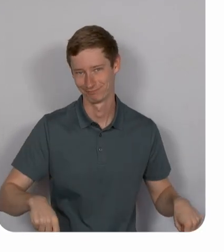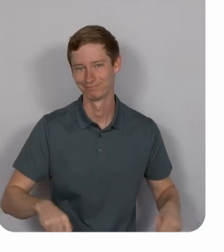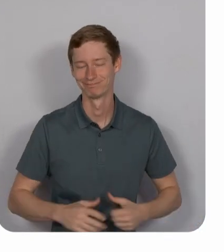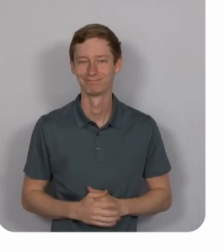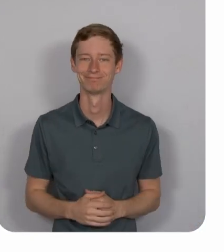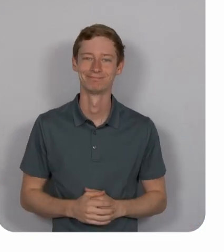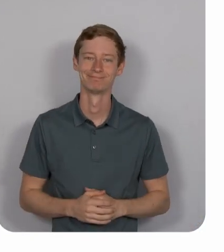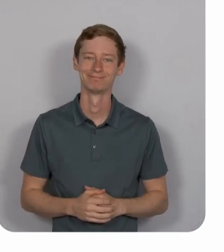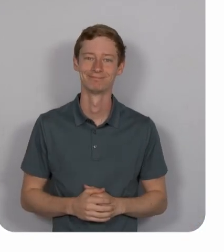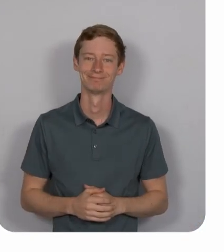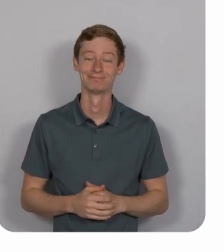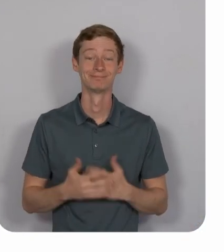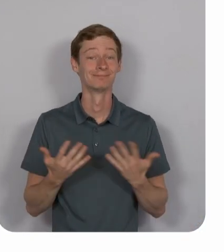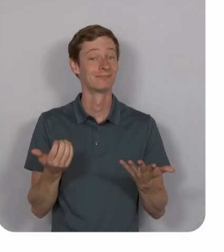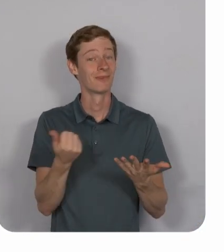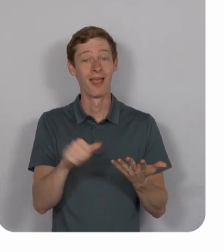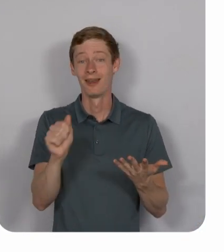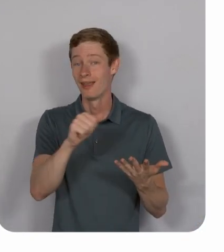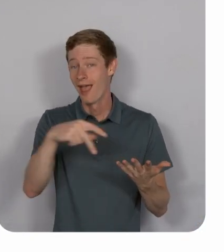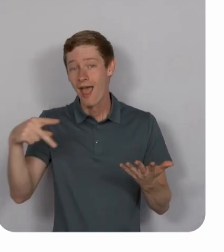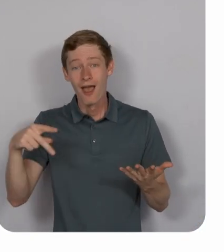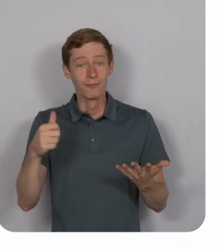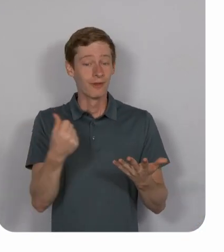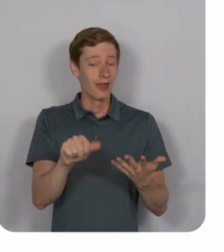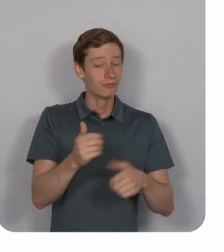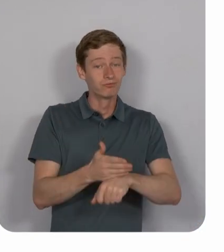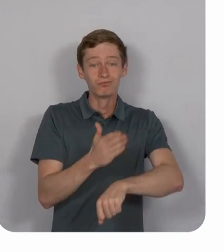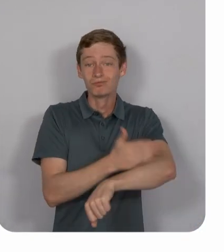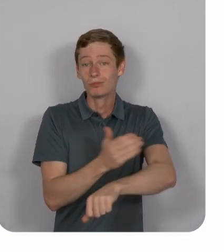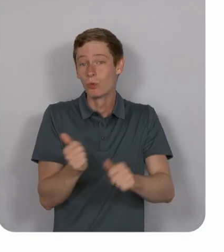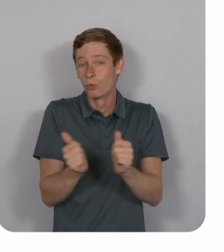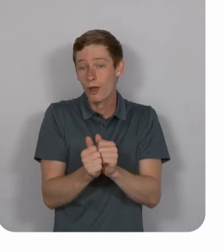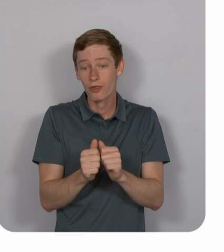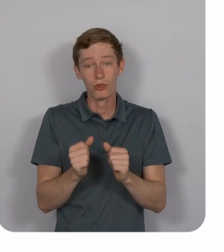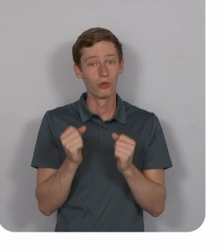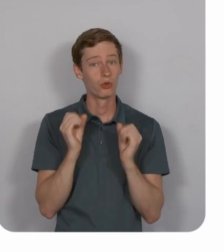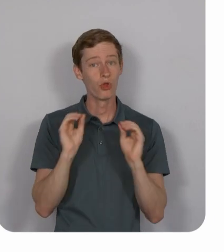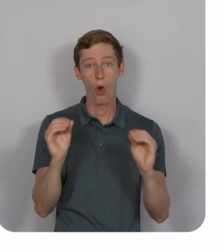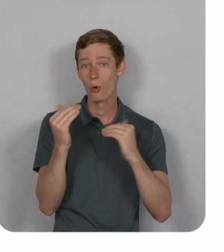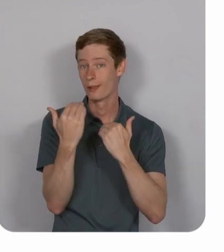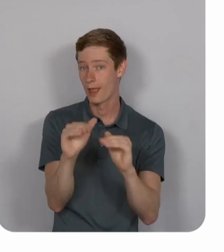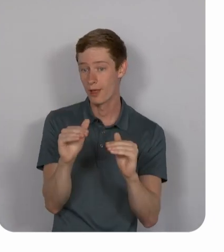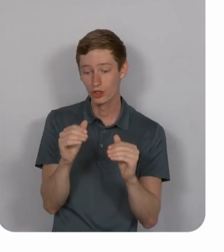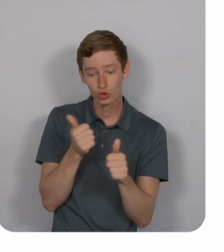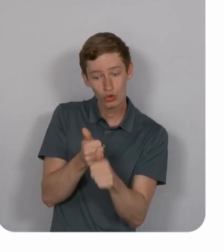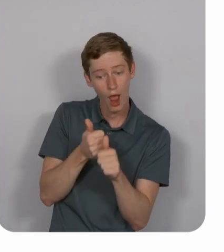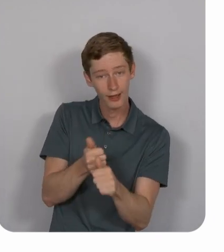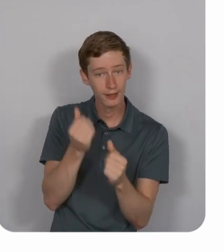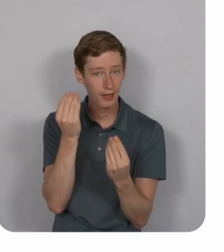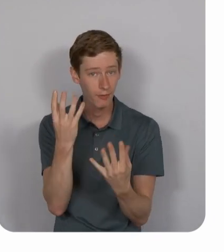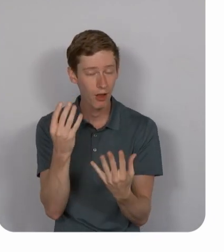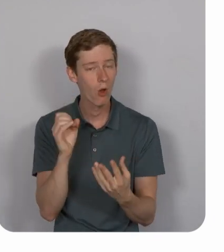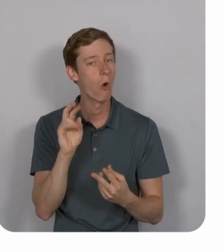So for any applications that perform better with the unlimited tracking volume or applications that want to make use of any of Touch Pro’s,